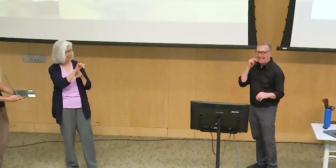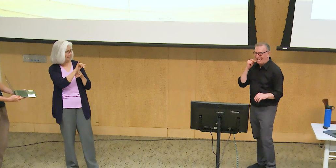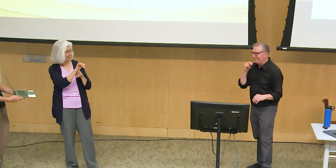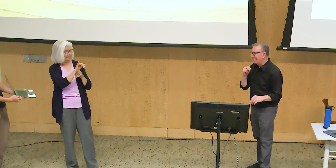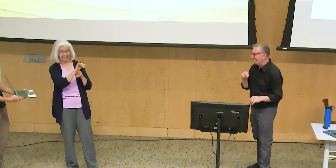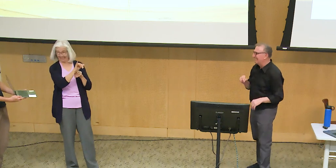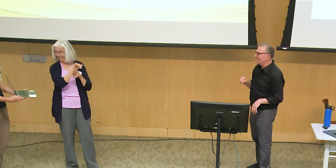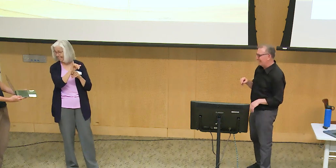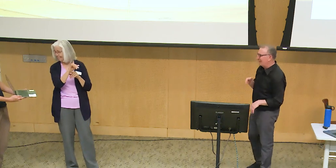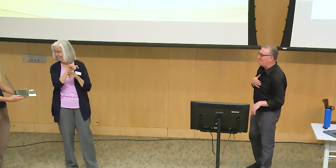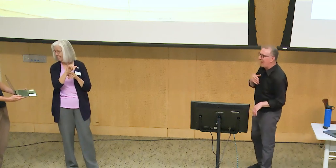That's my niece.